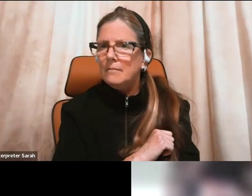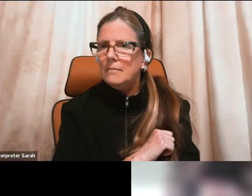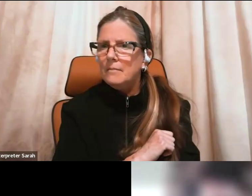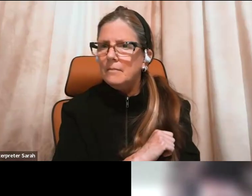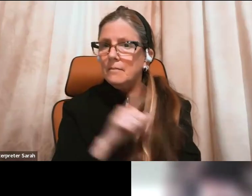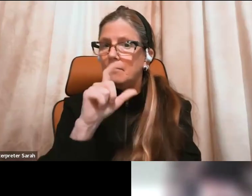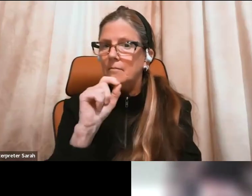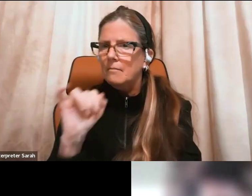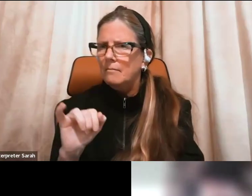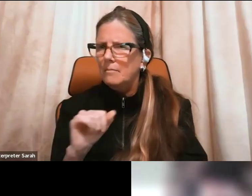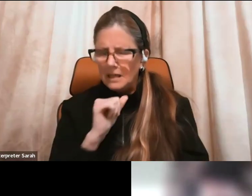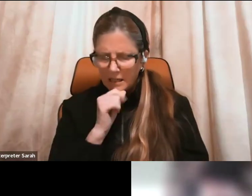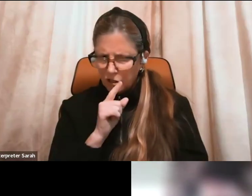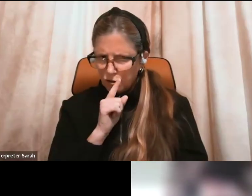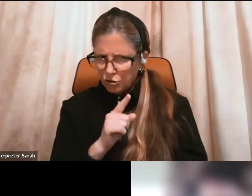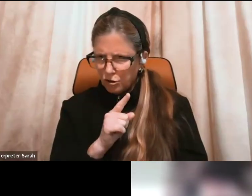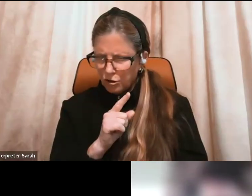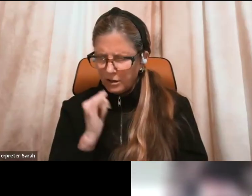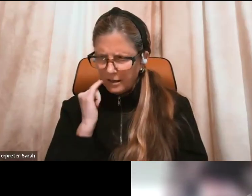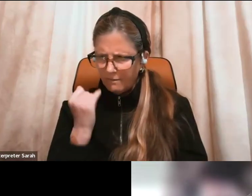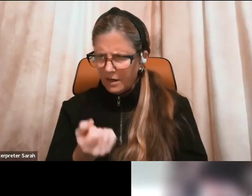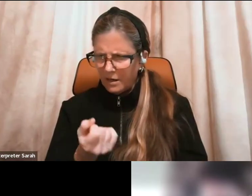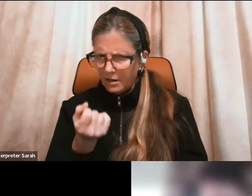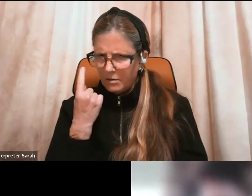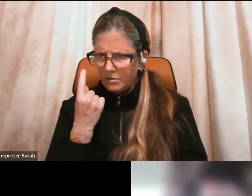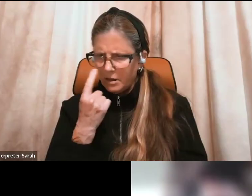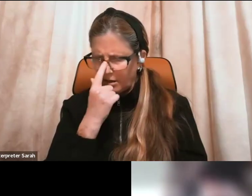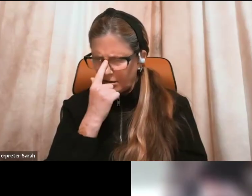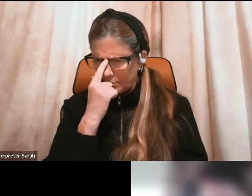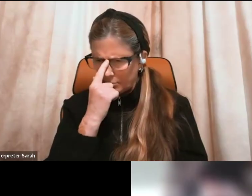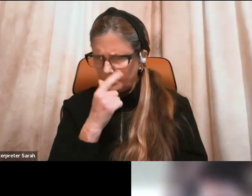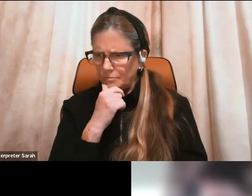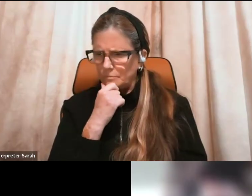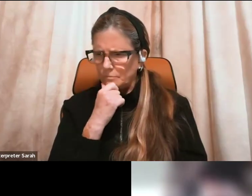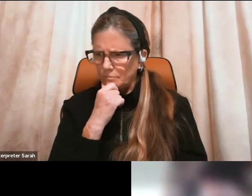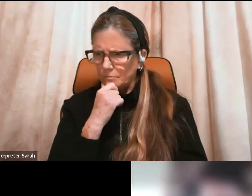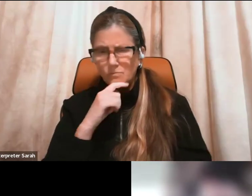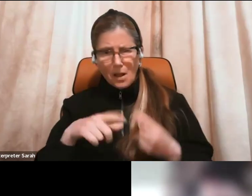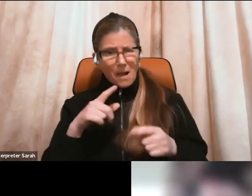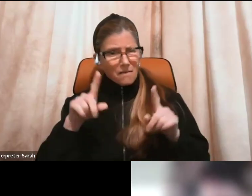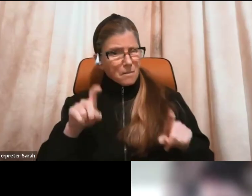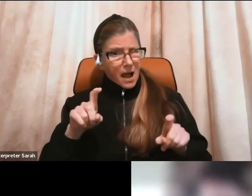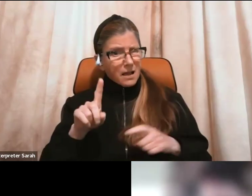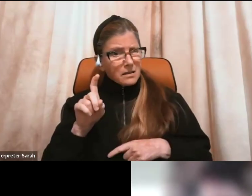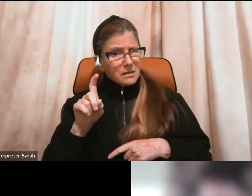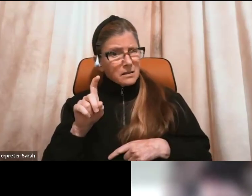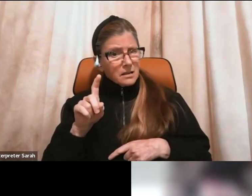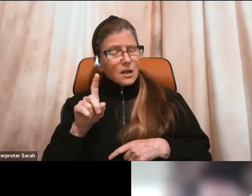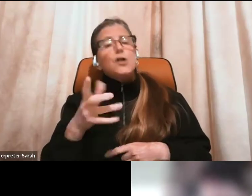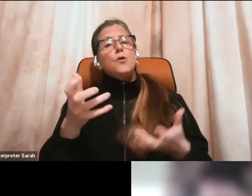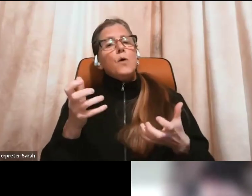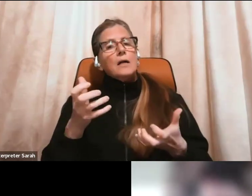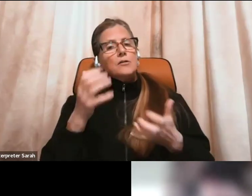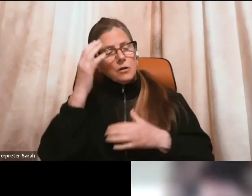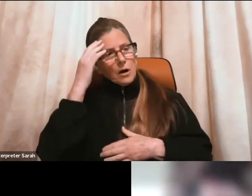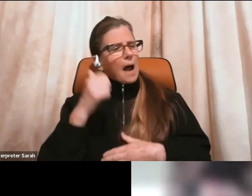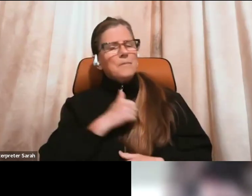I'm… I'm not sure if I under… understand, about the pilot, if there is…I'm sorry, could you ask